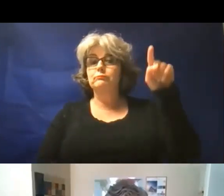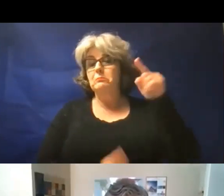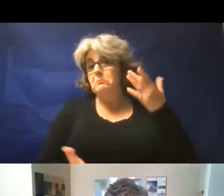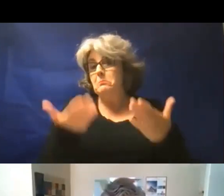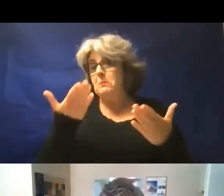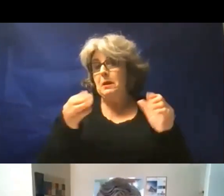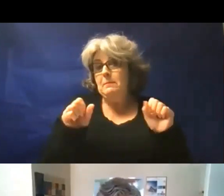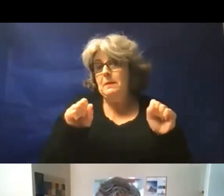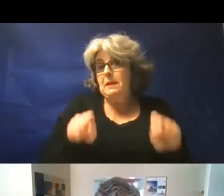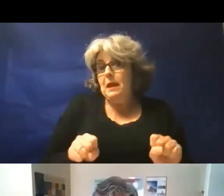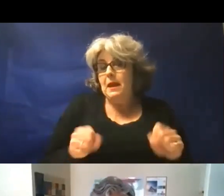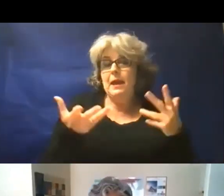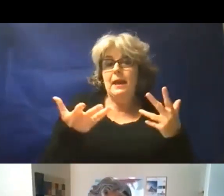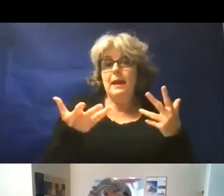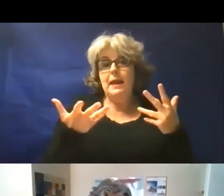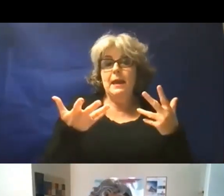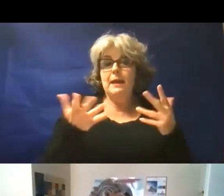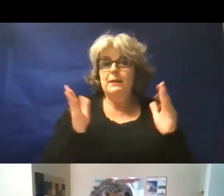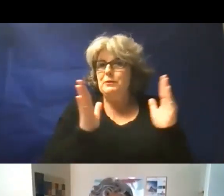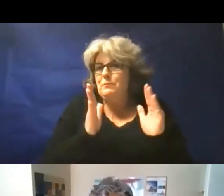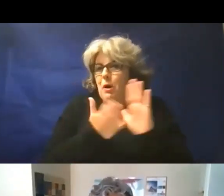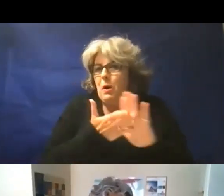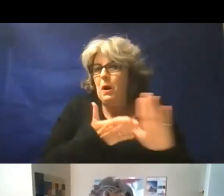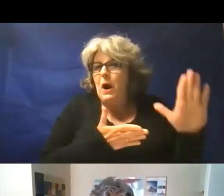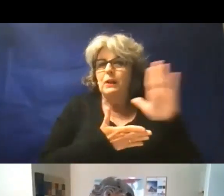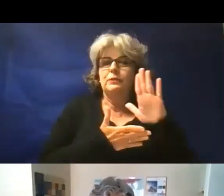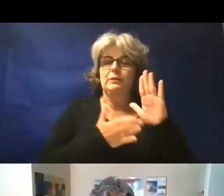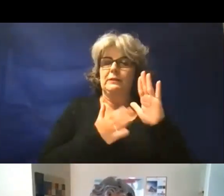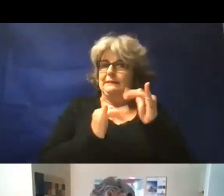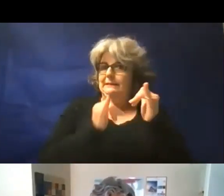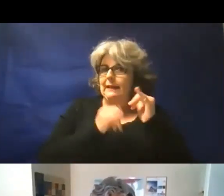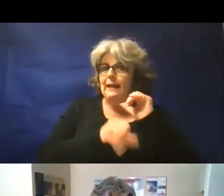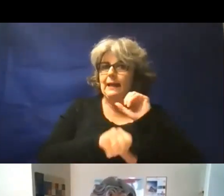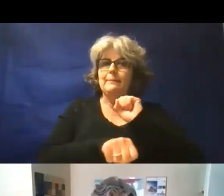uh smaller institutions may be able to do some of this work or share some of these resources